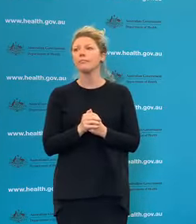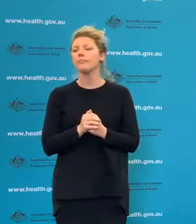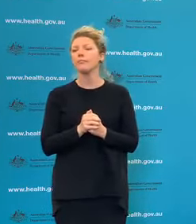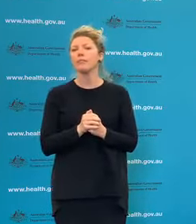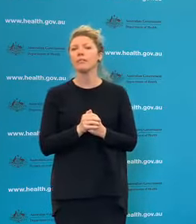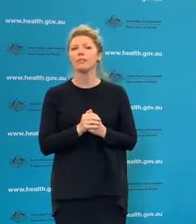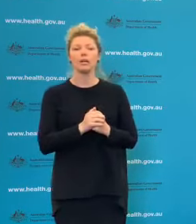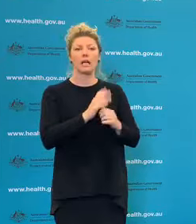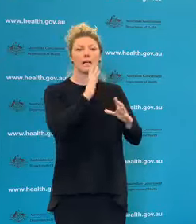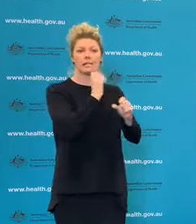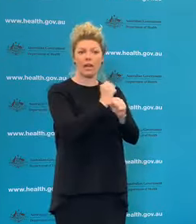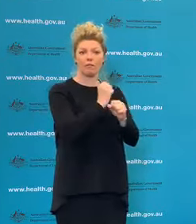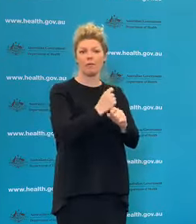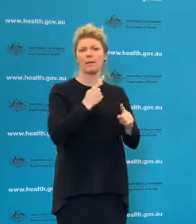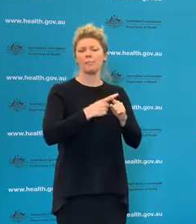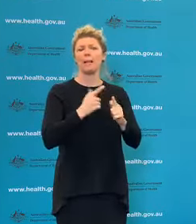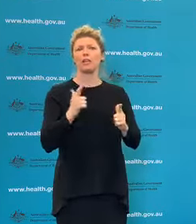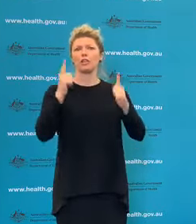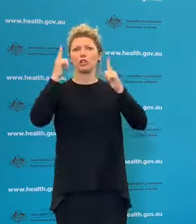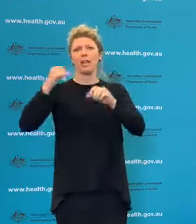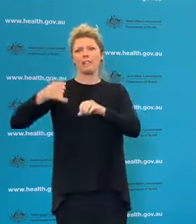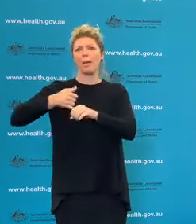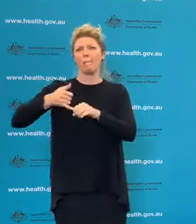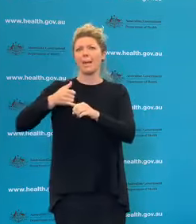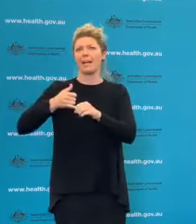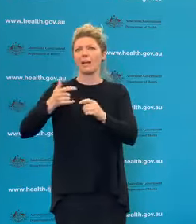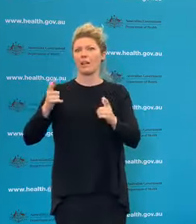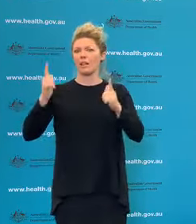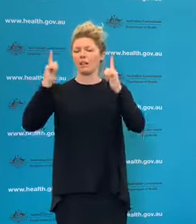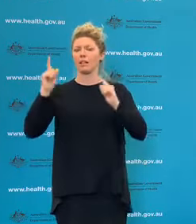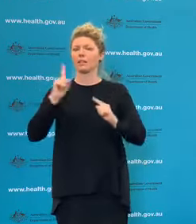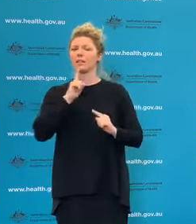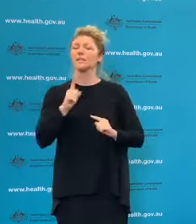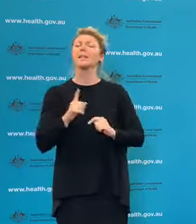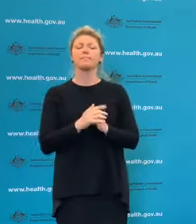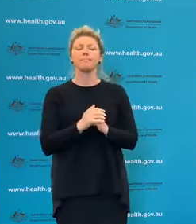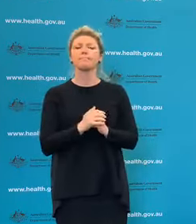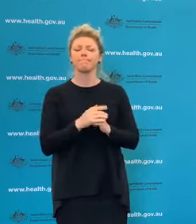Medical Officers to respect front line healthcare workers. There were some reports of